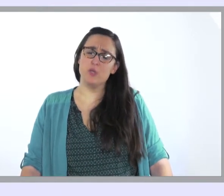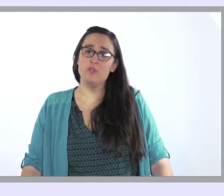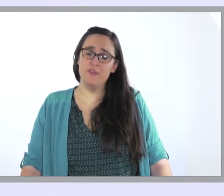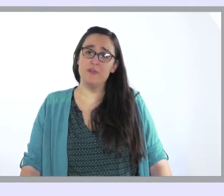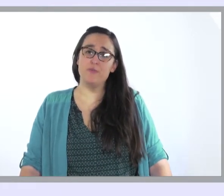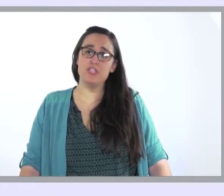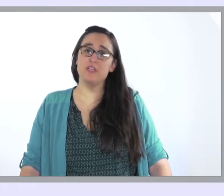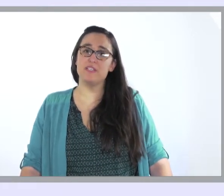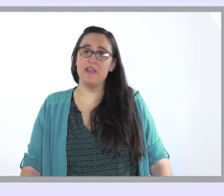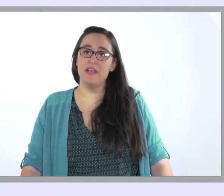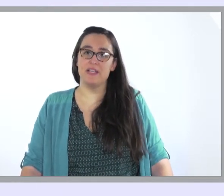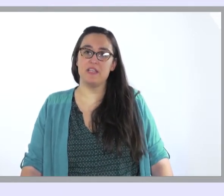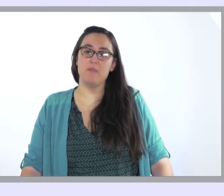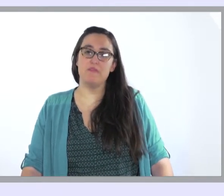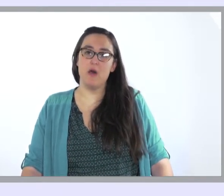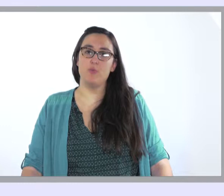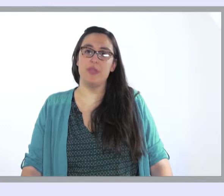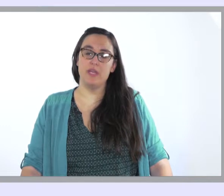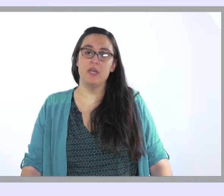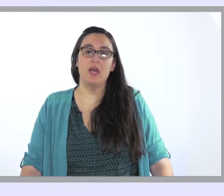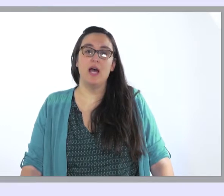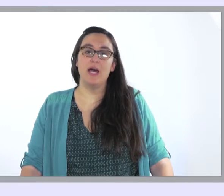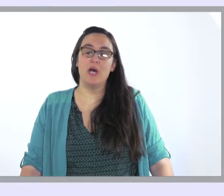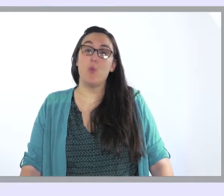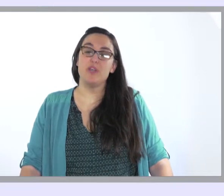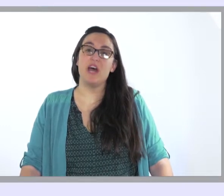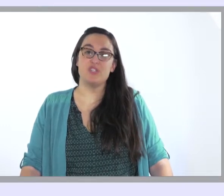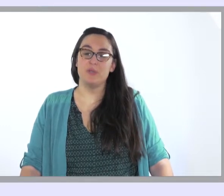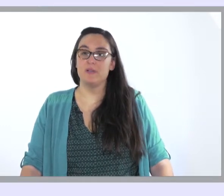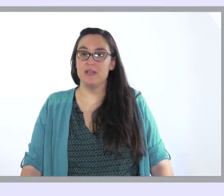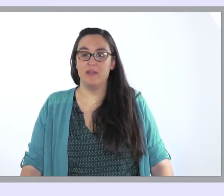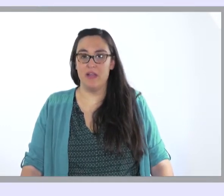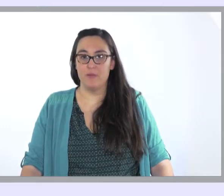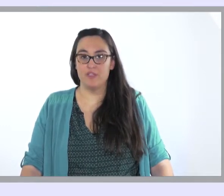Different regional dialects can be found within one national sign language.